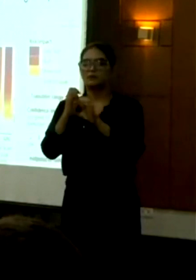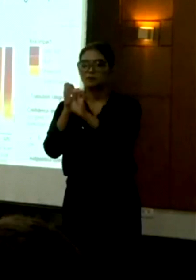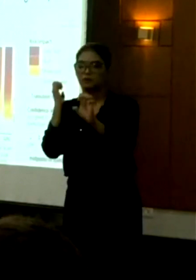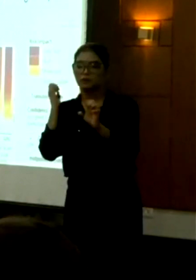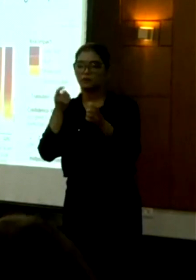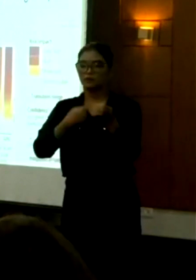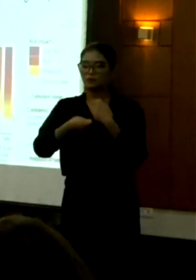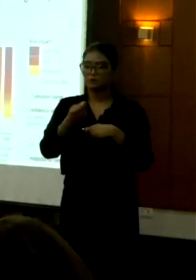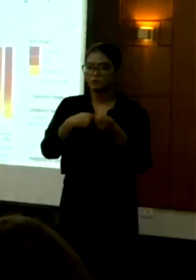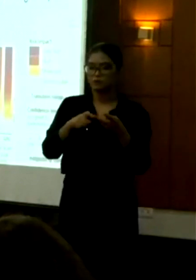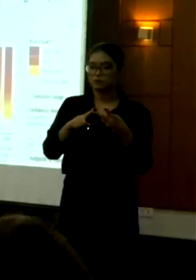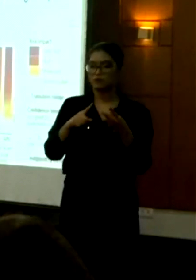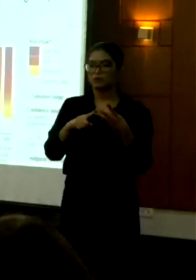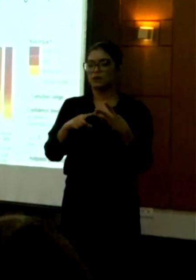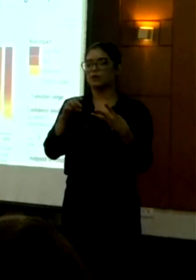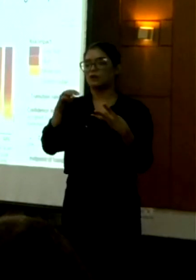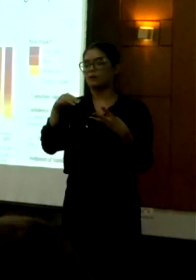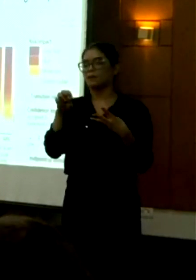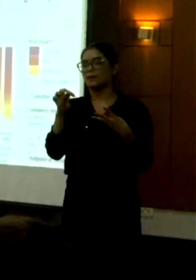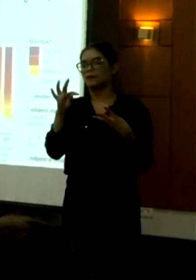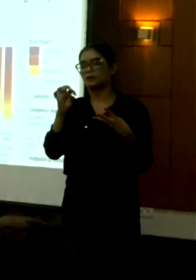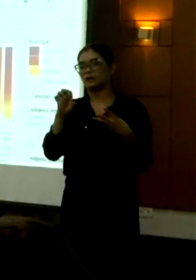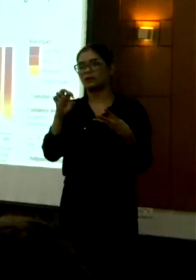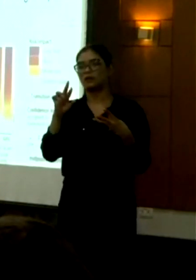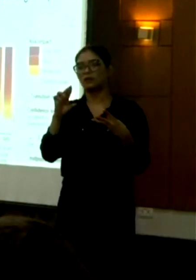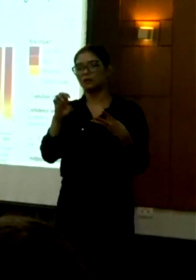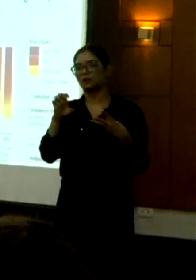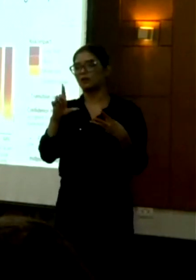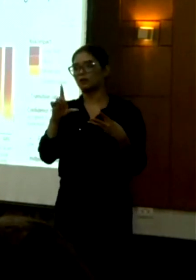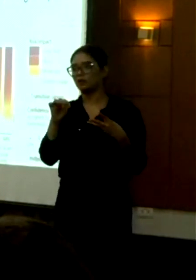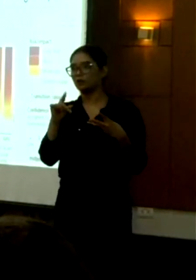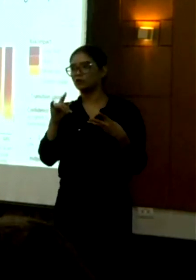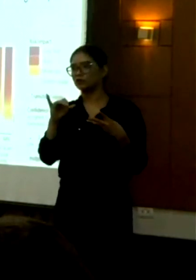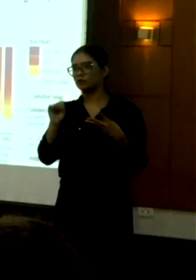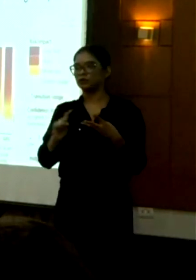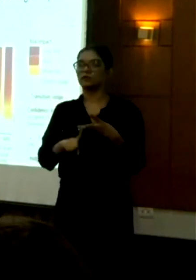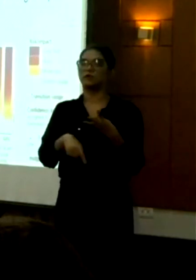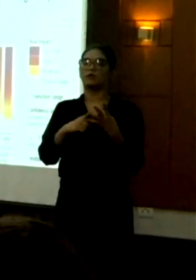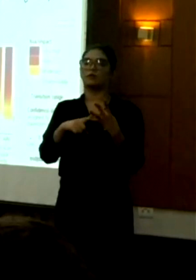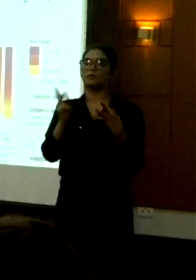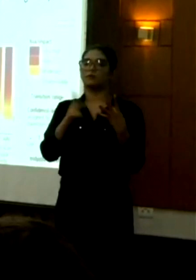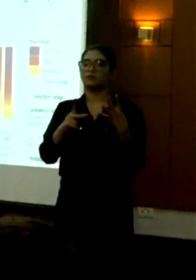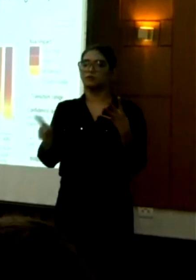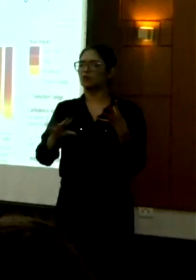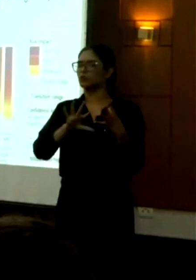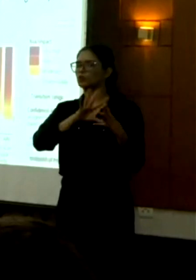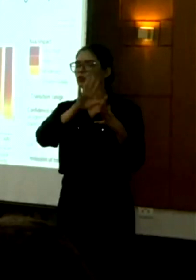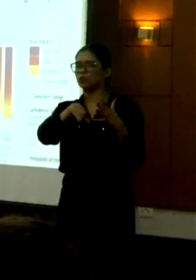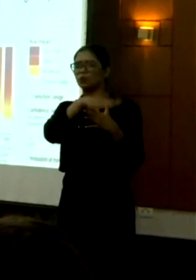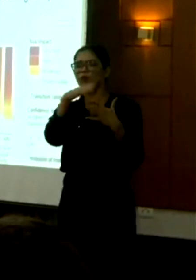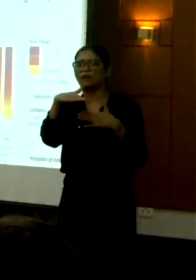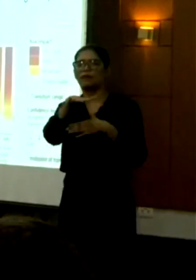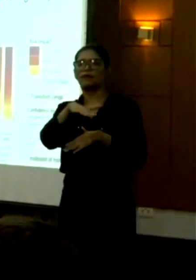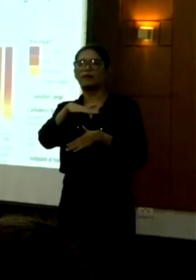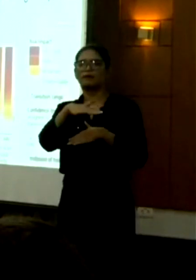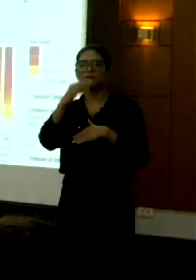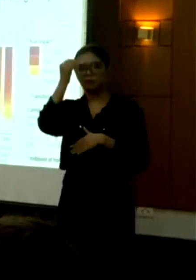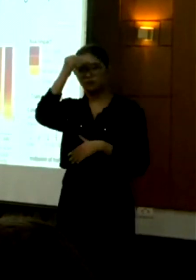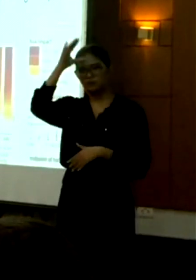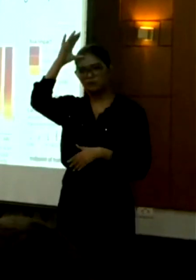, that is, professionals, scientists , teachers from all areas of knowledge to put together future scenarios,